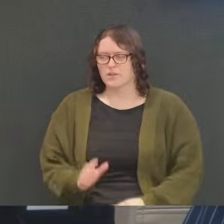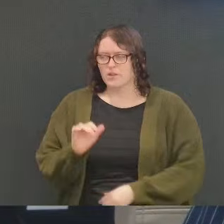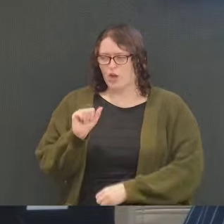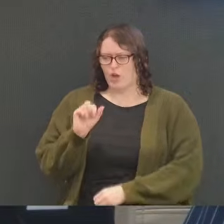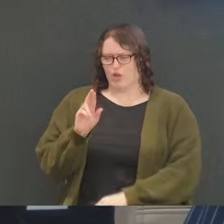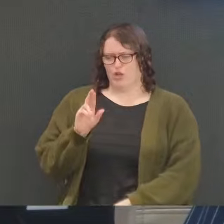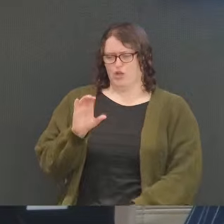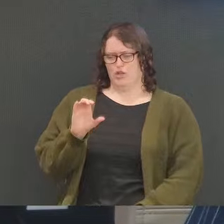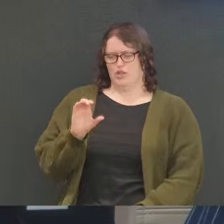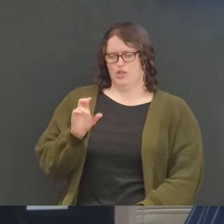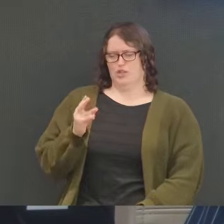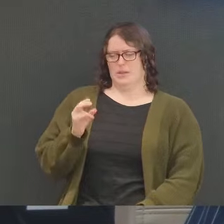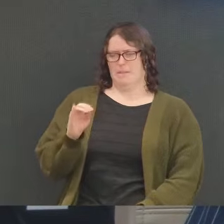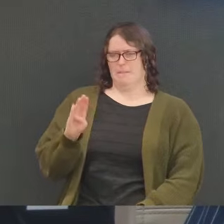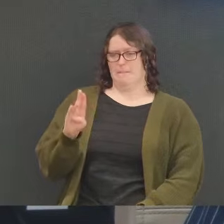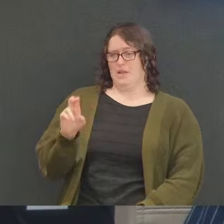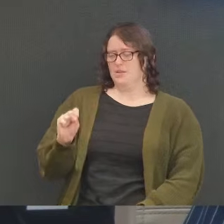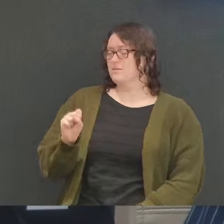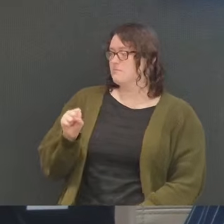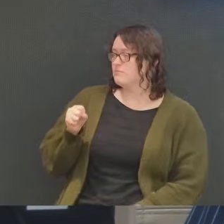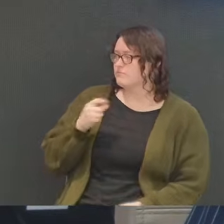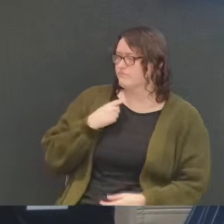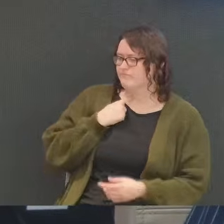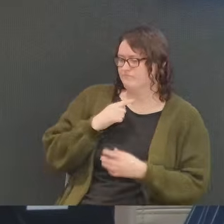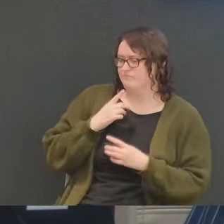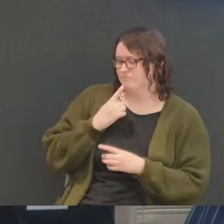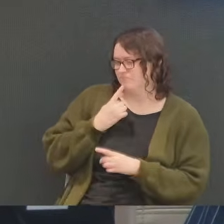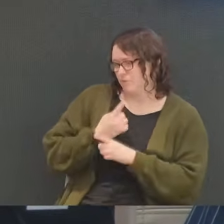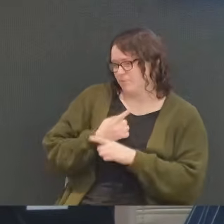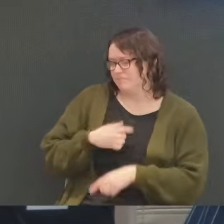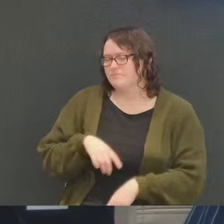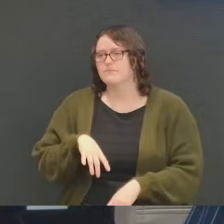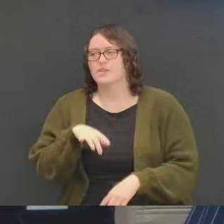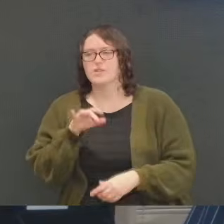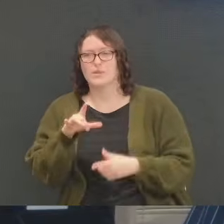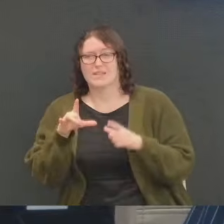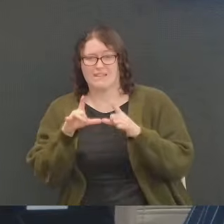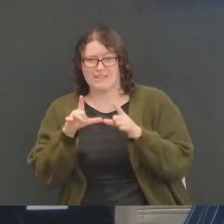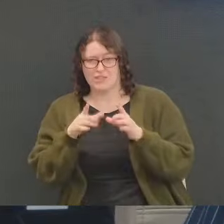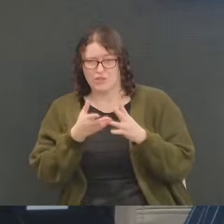Archibus. Yeah. And is that dealing with the licensing from the technology or what is that?